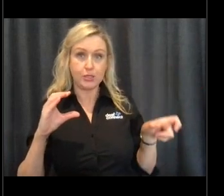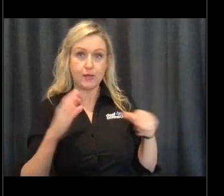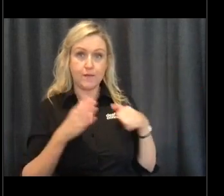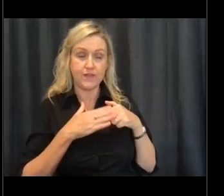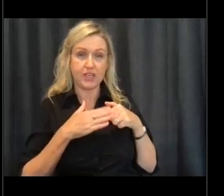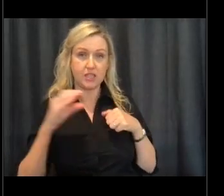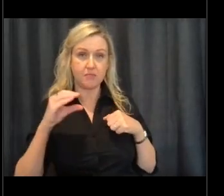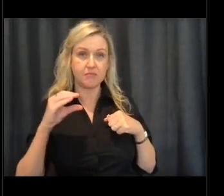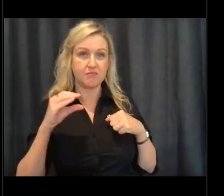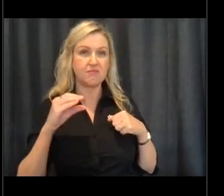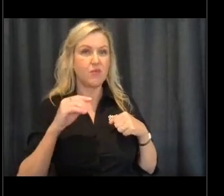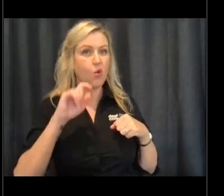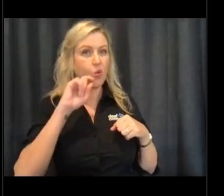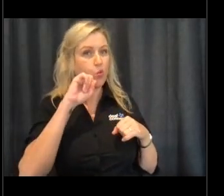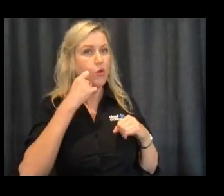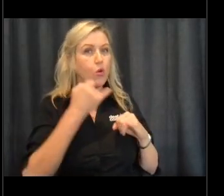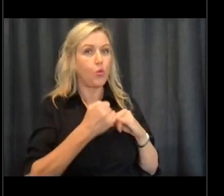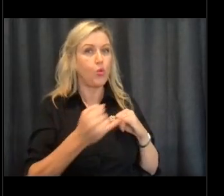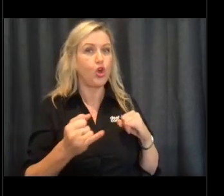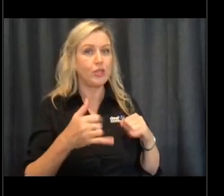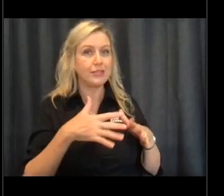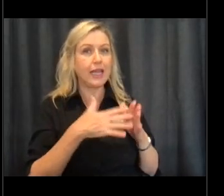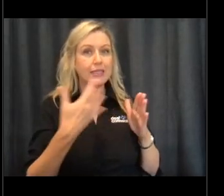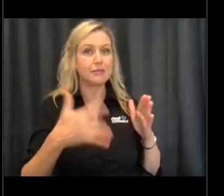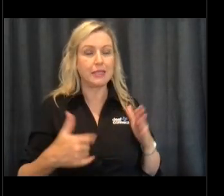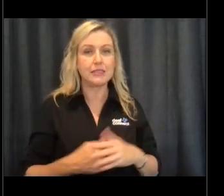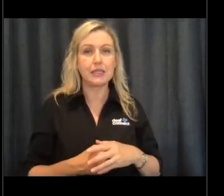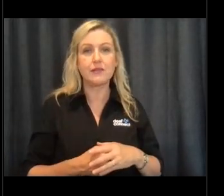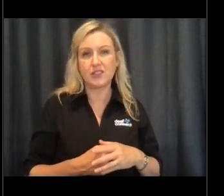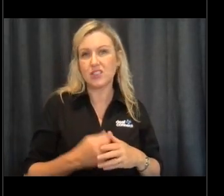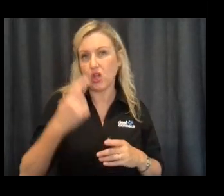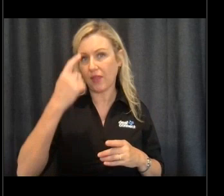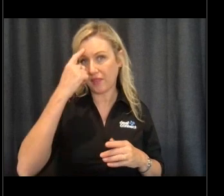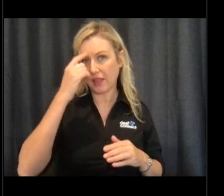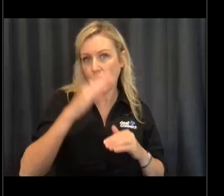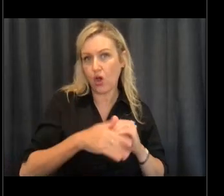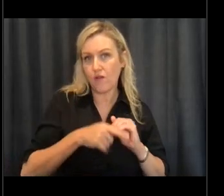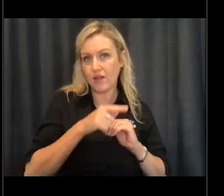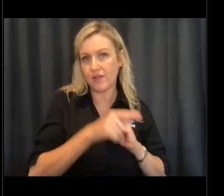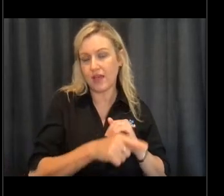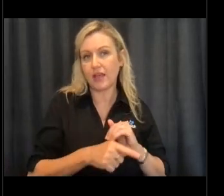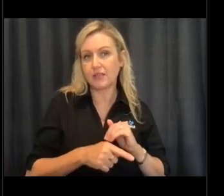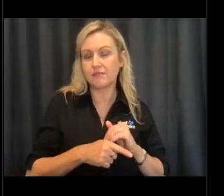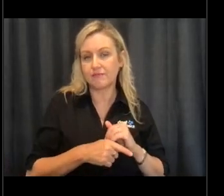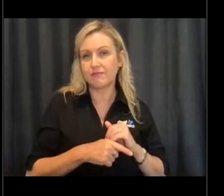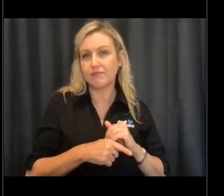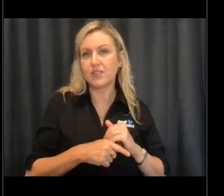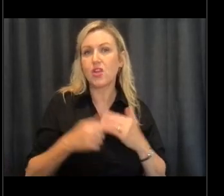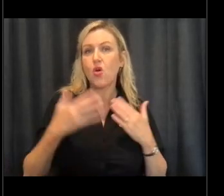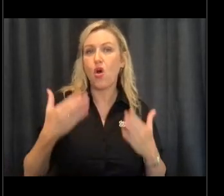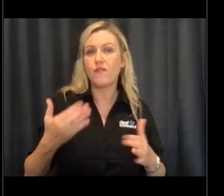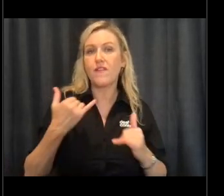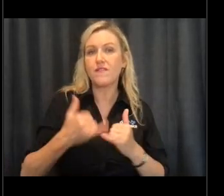Be very careful though when you're thinking about that because that allowance is made at the time you're settling.